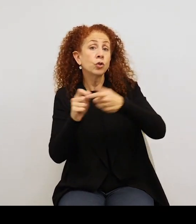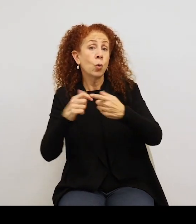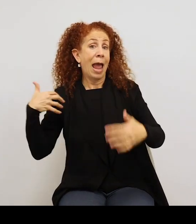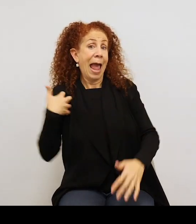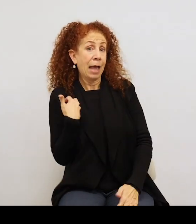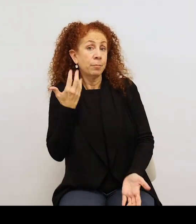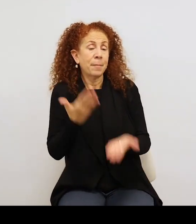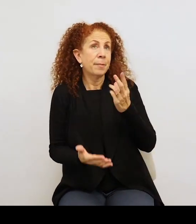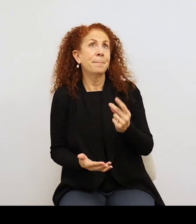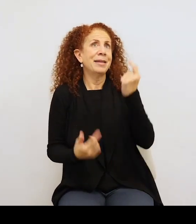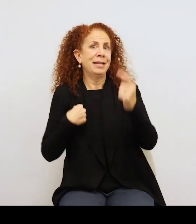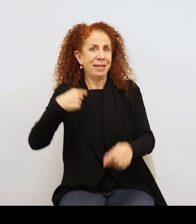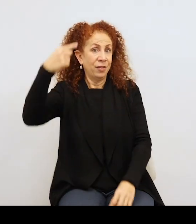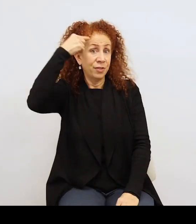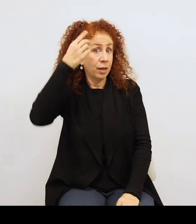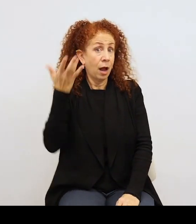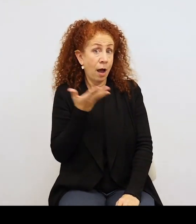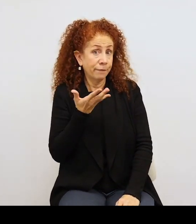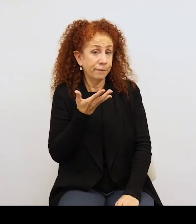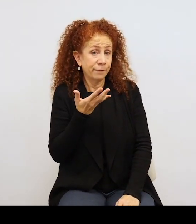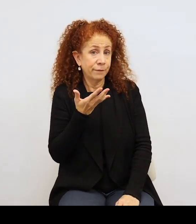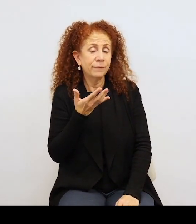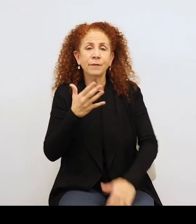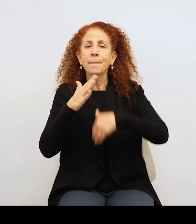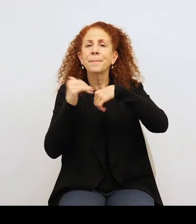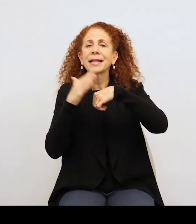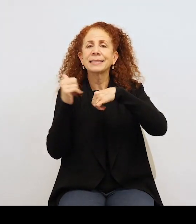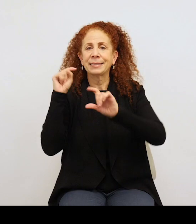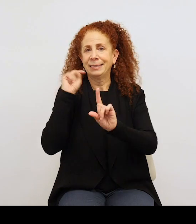might immediately think of pets.